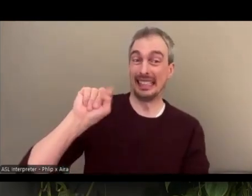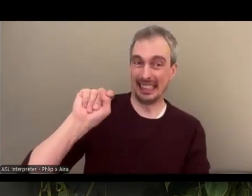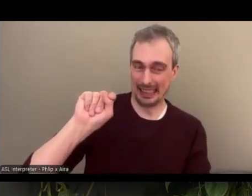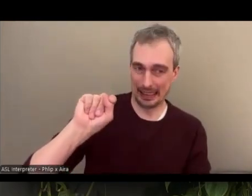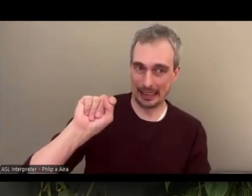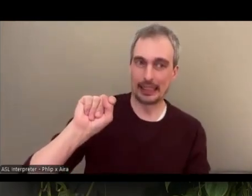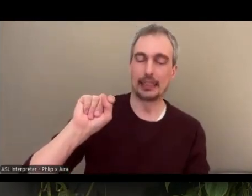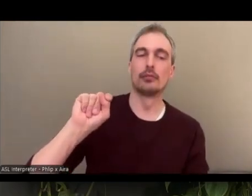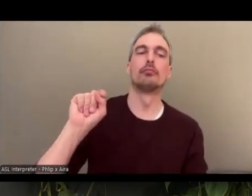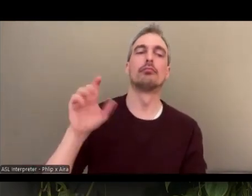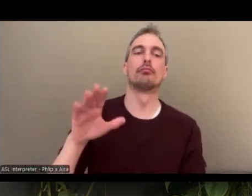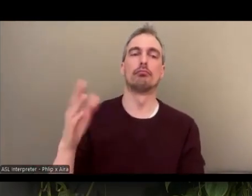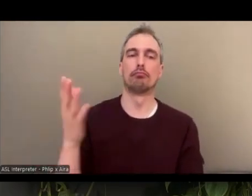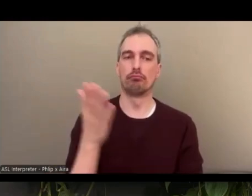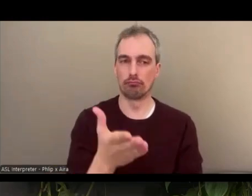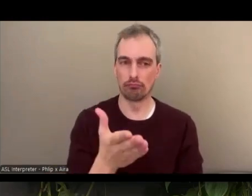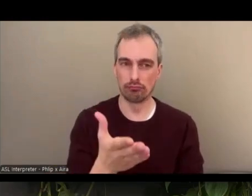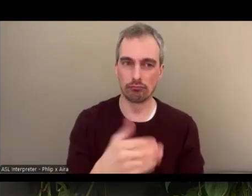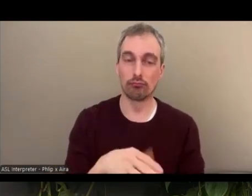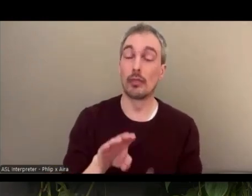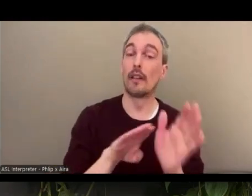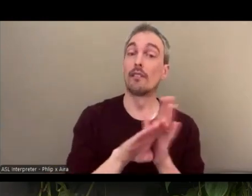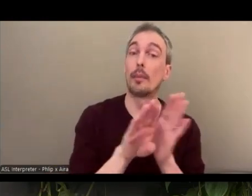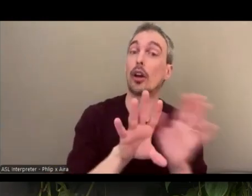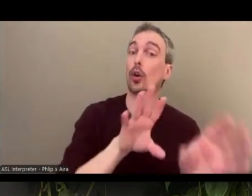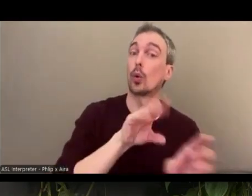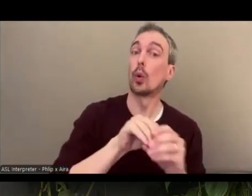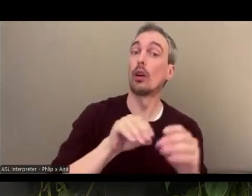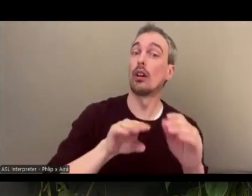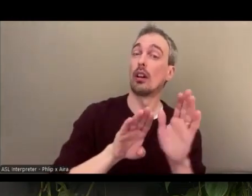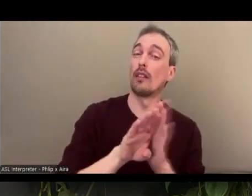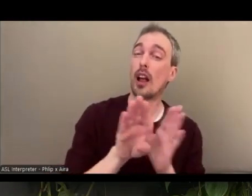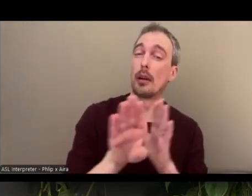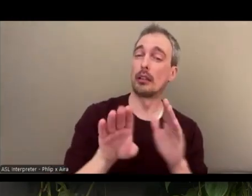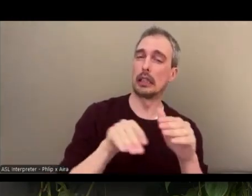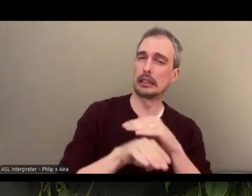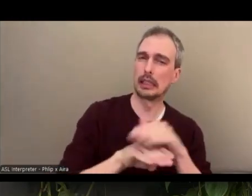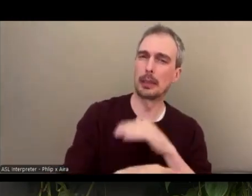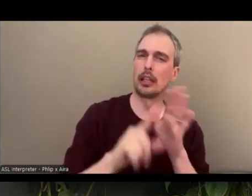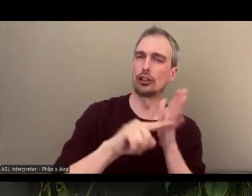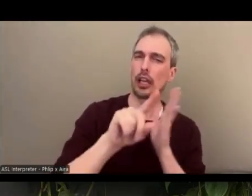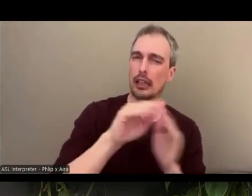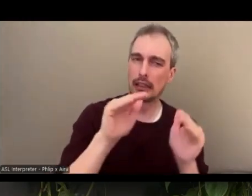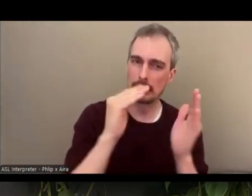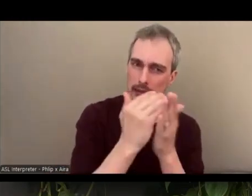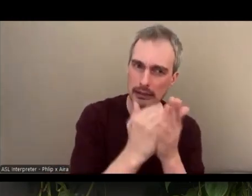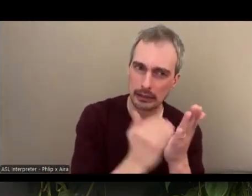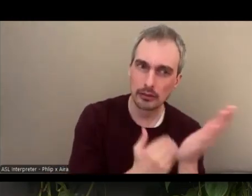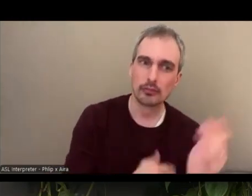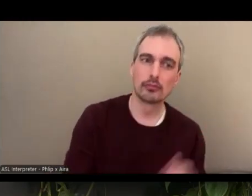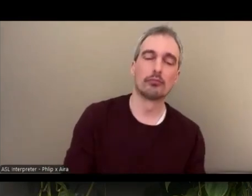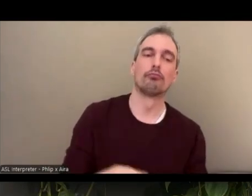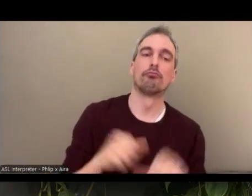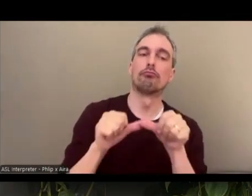In the development category, developer's accessibility checklist, consistent approach to implementing accessibility features across products.